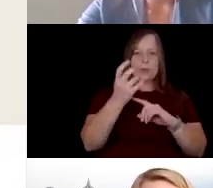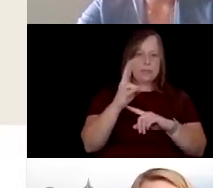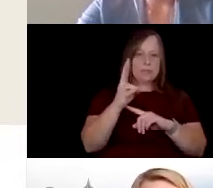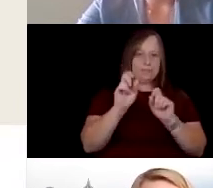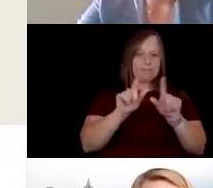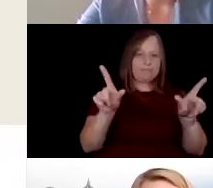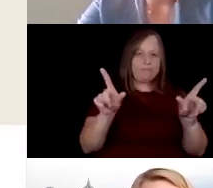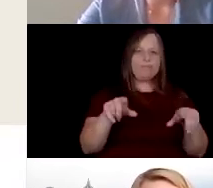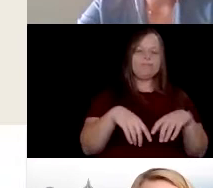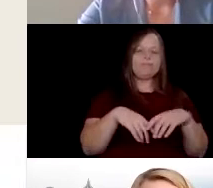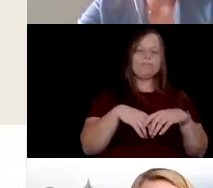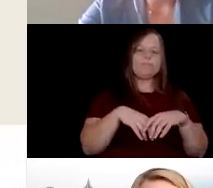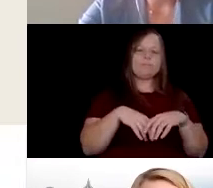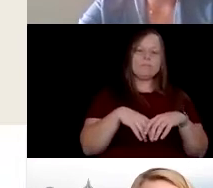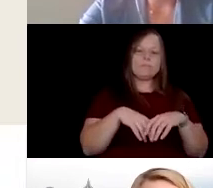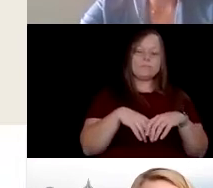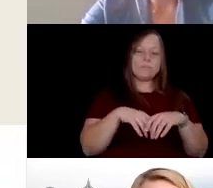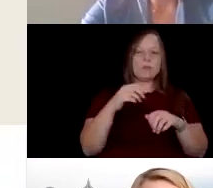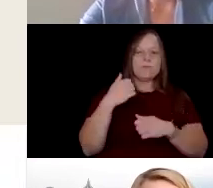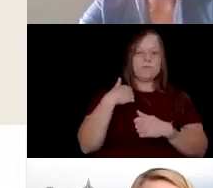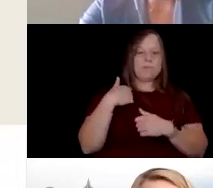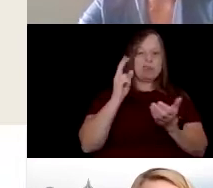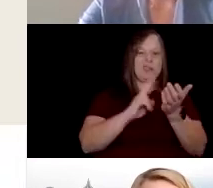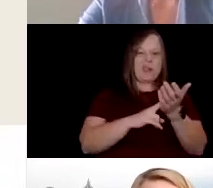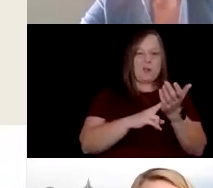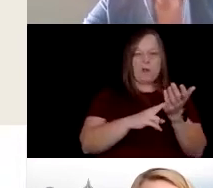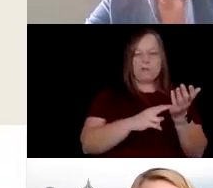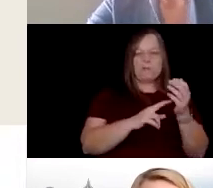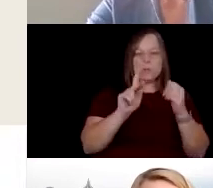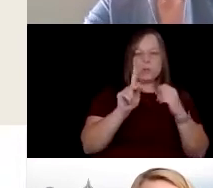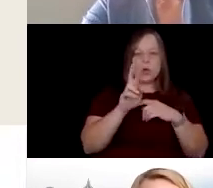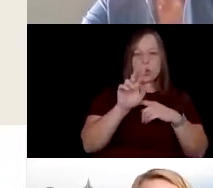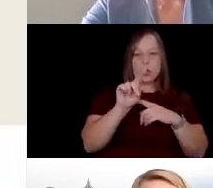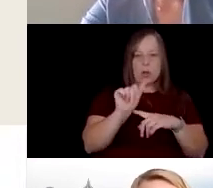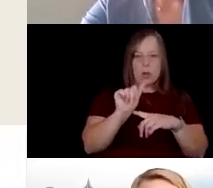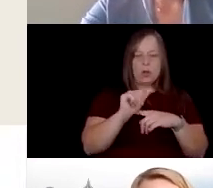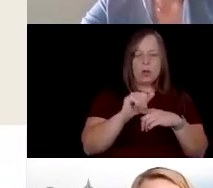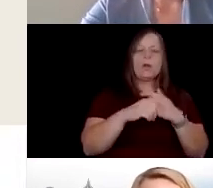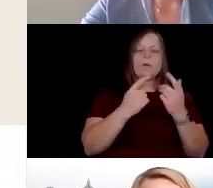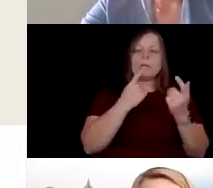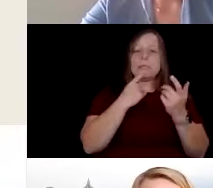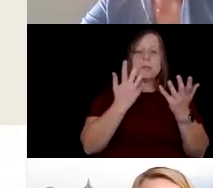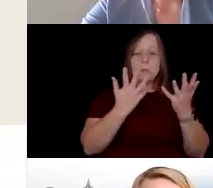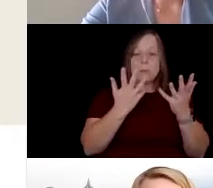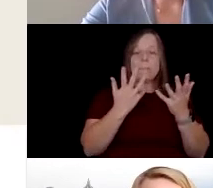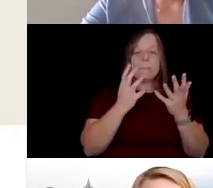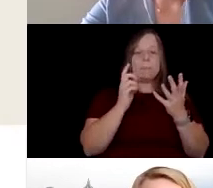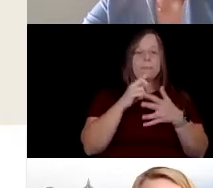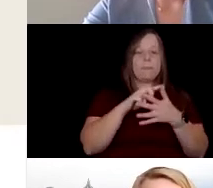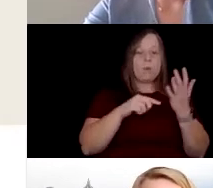It just got its name from the general who signed off on it, General Kurta. And so what it says is that these review boards are required